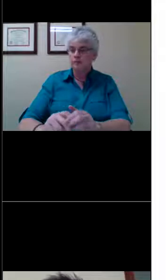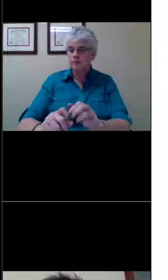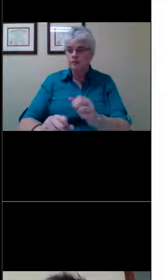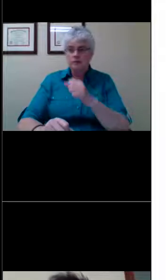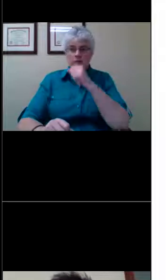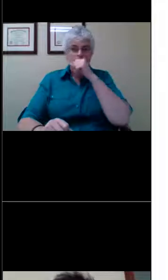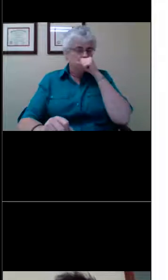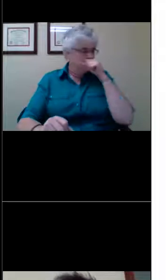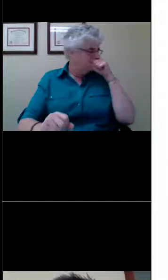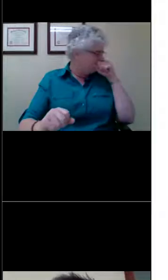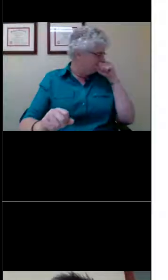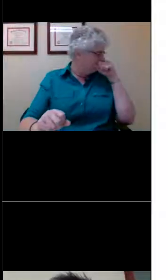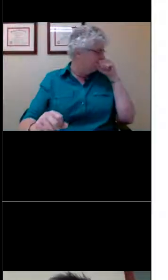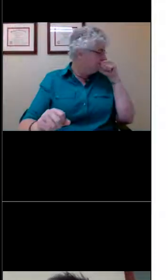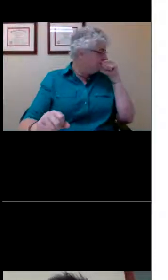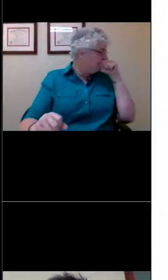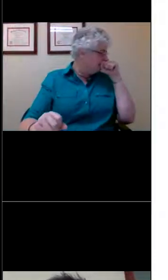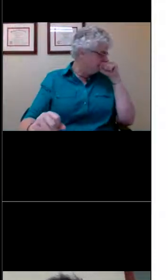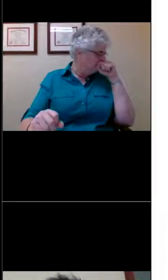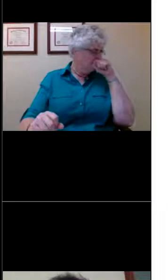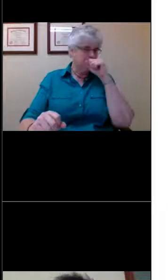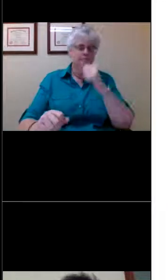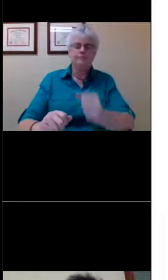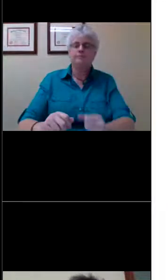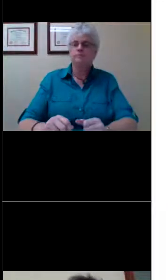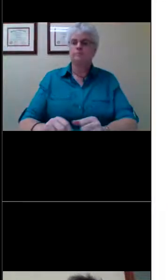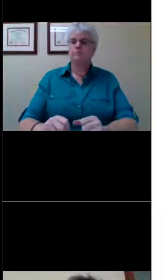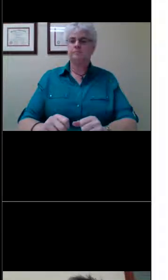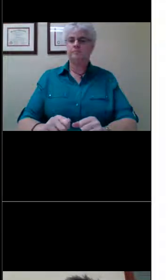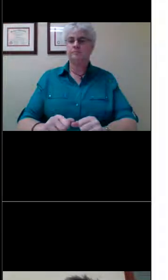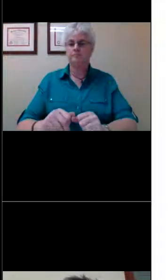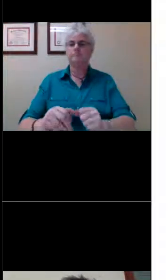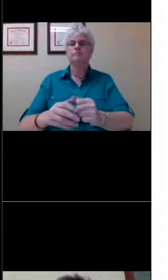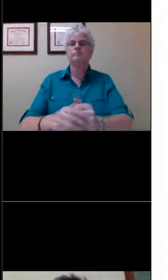infographics and other publications that we have already posted onto patreon or